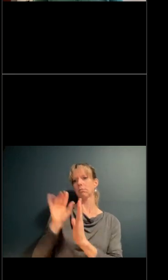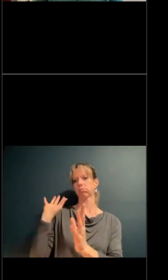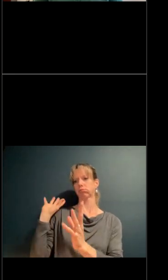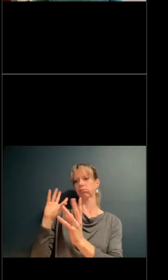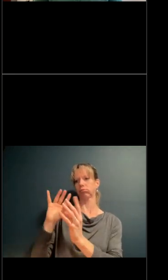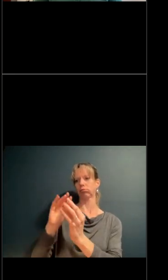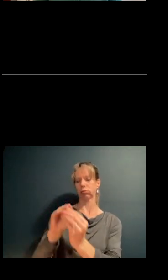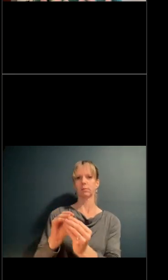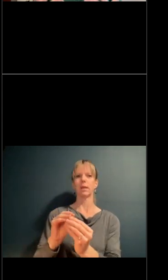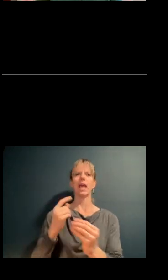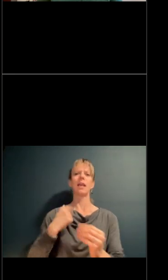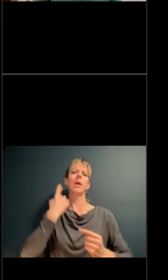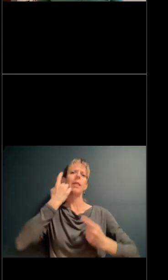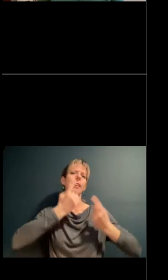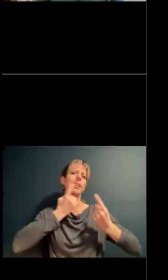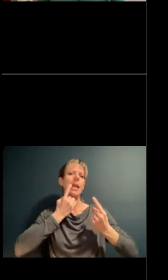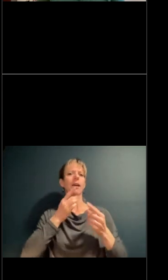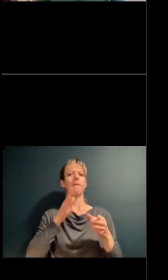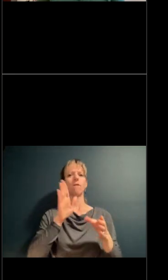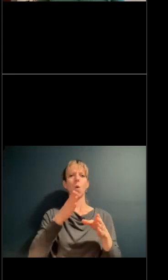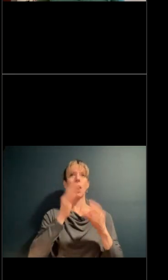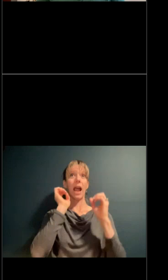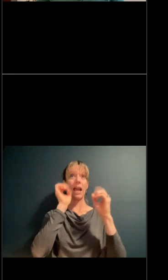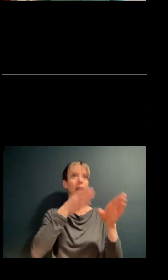As we think about our fields of education and special education.